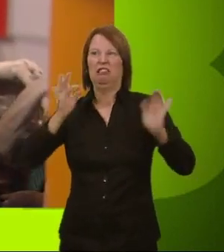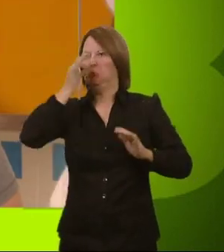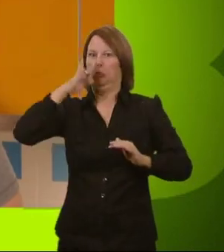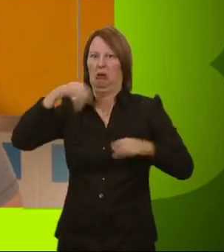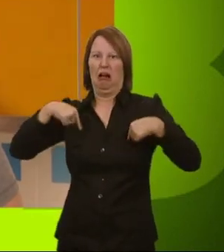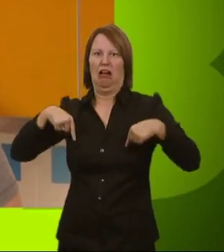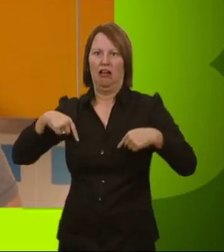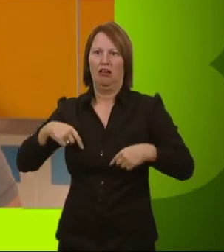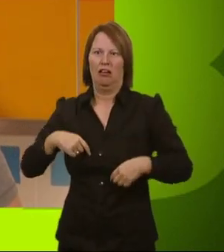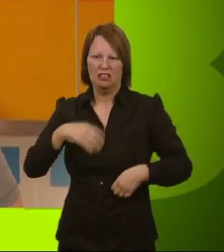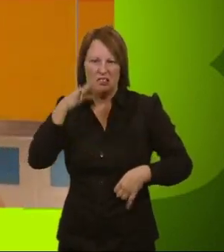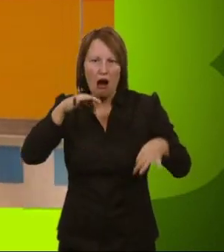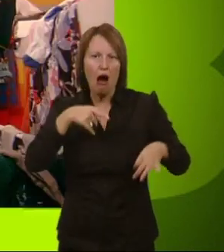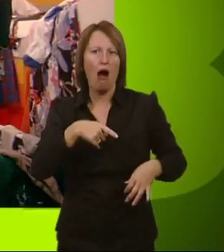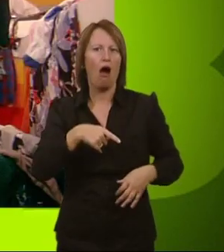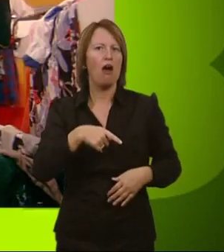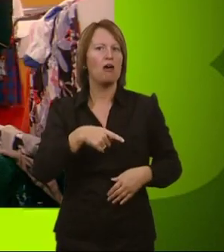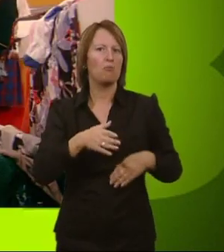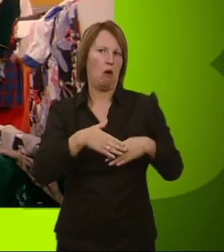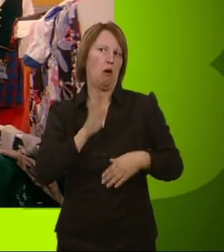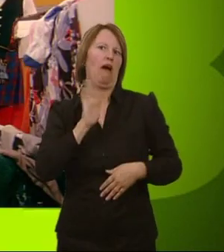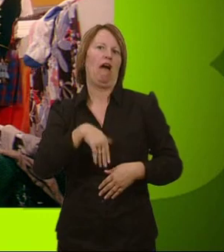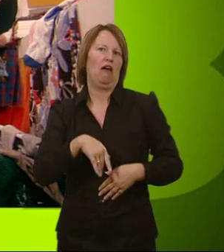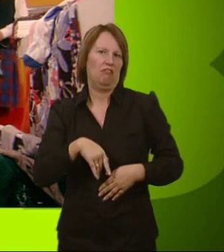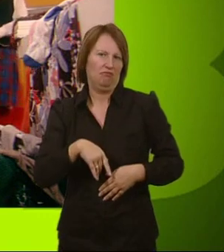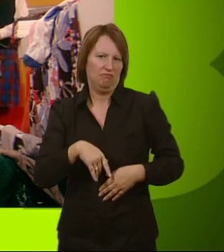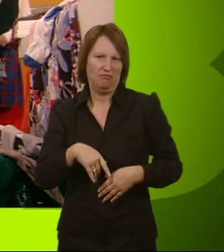stiky Nev more light anyway listen I'm late for work as usual so best